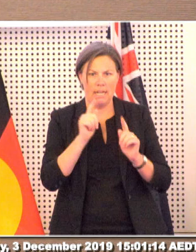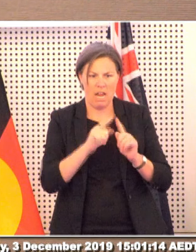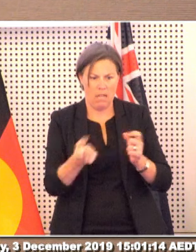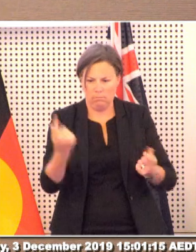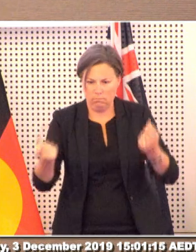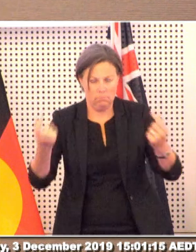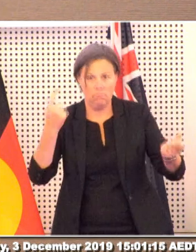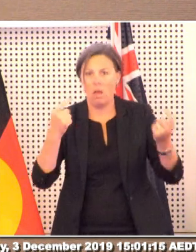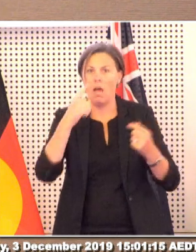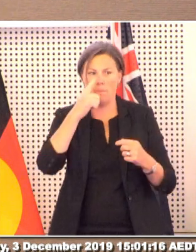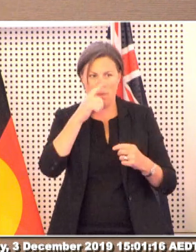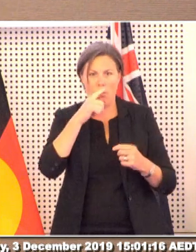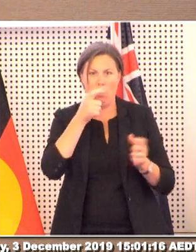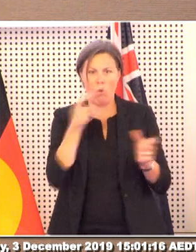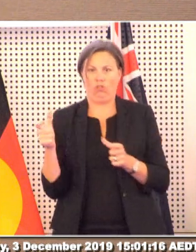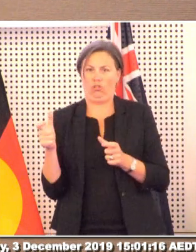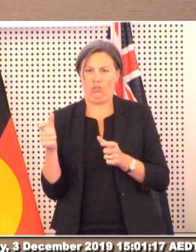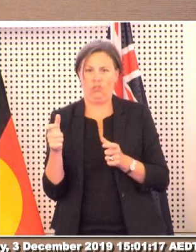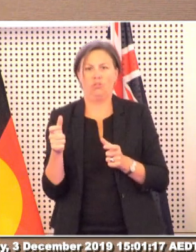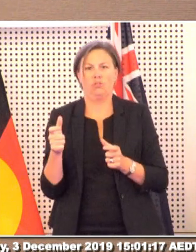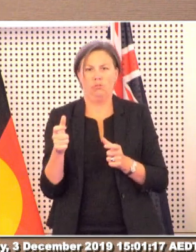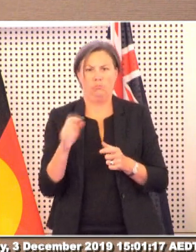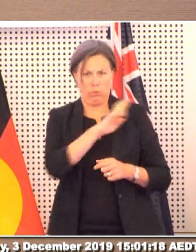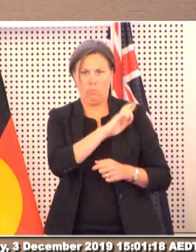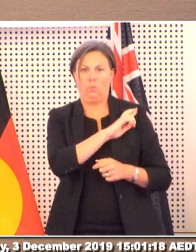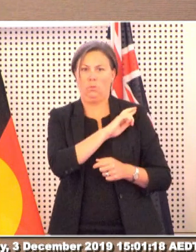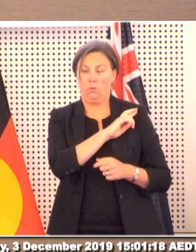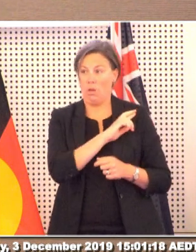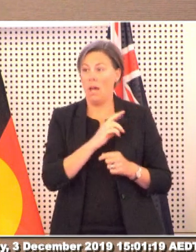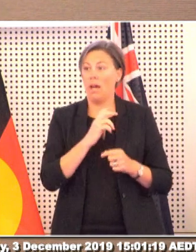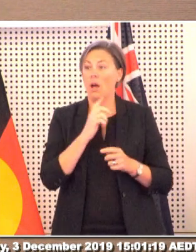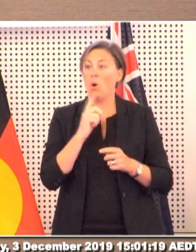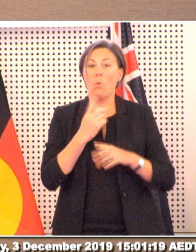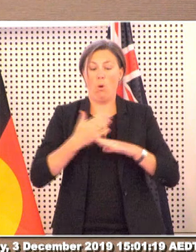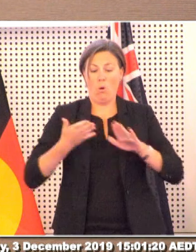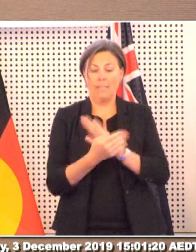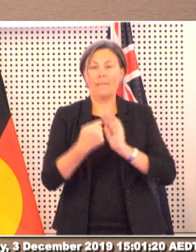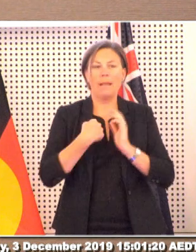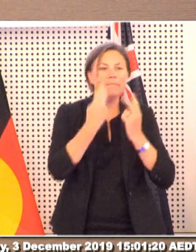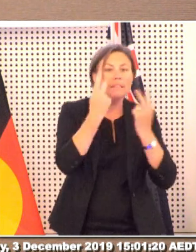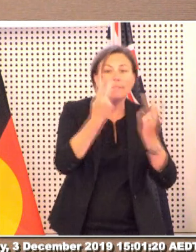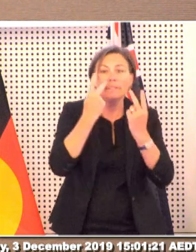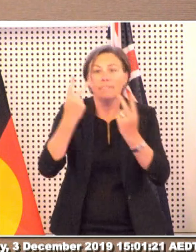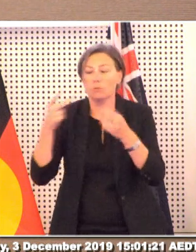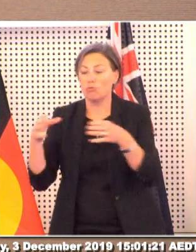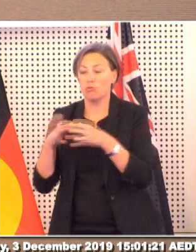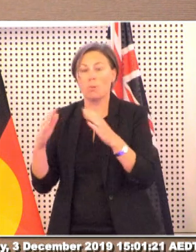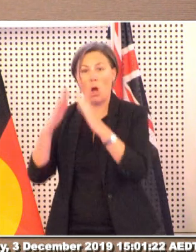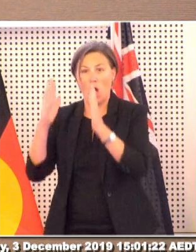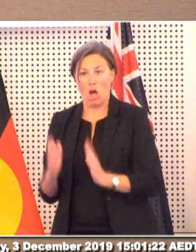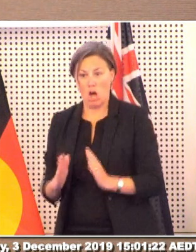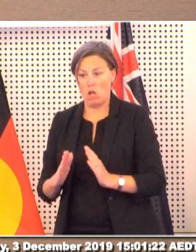But when community visitors tell me that they report multiple issues to agencies who